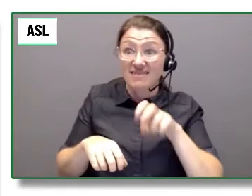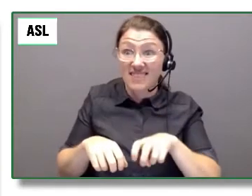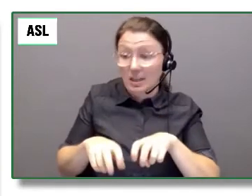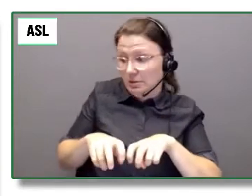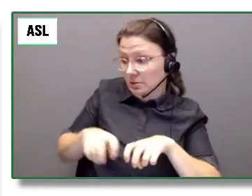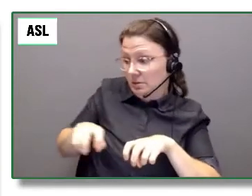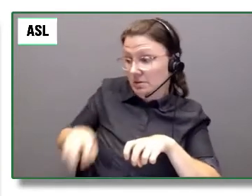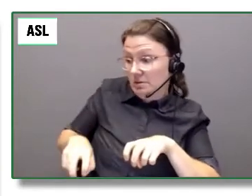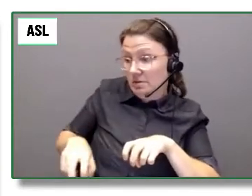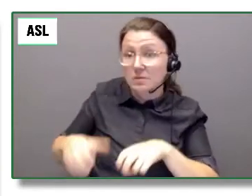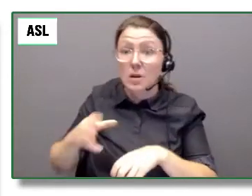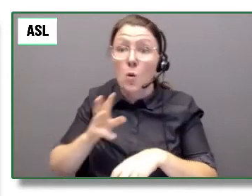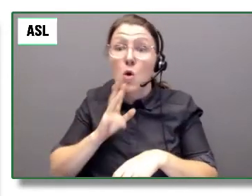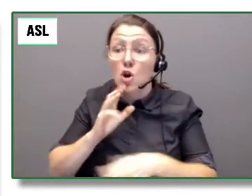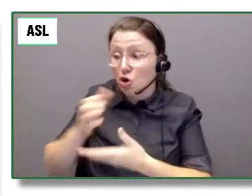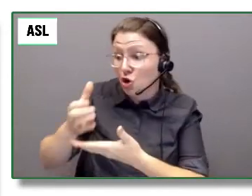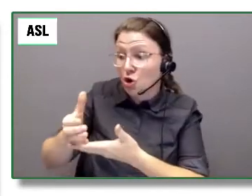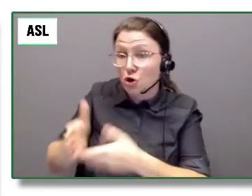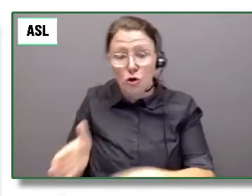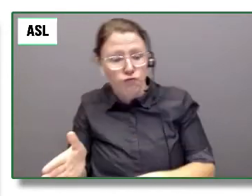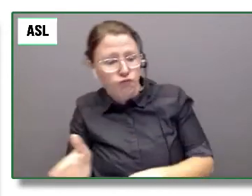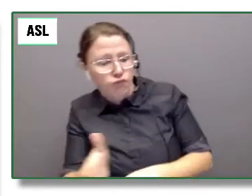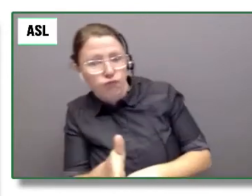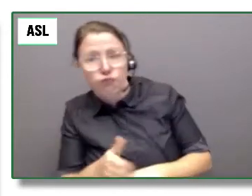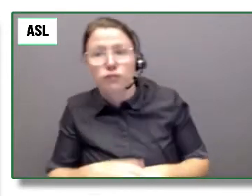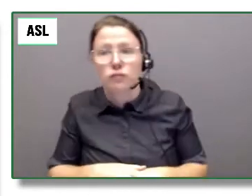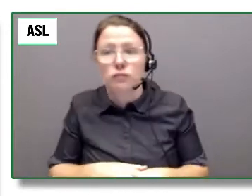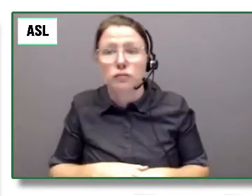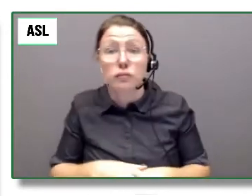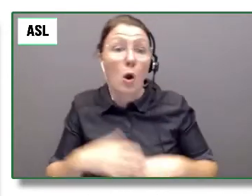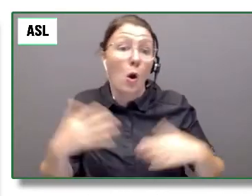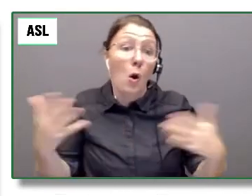a straw for you without you know just putting it on the table in case you need